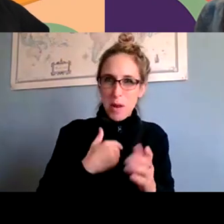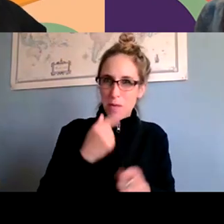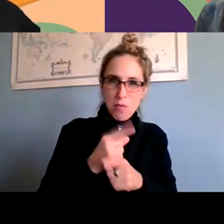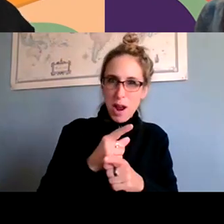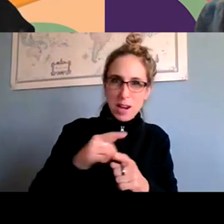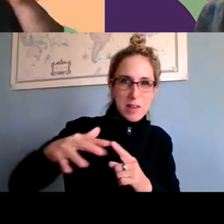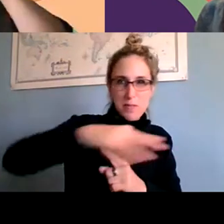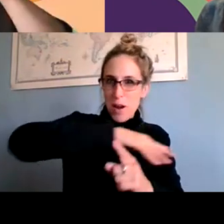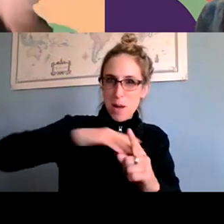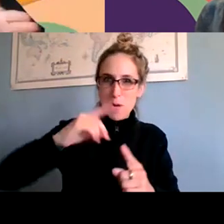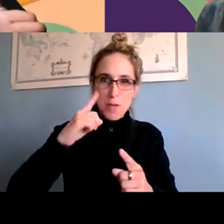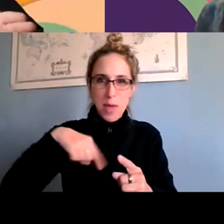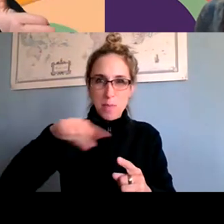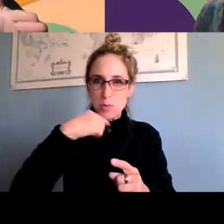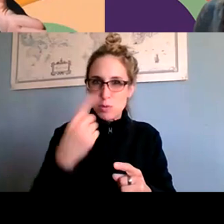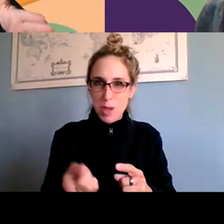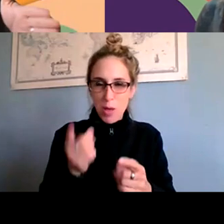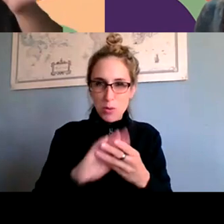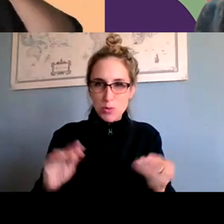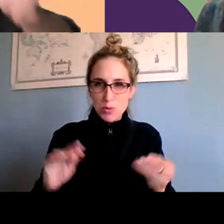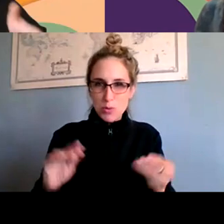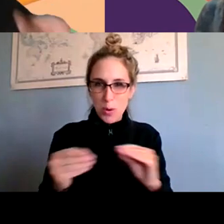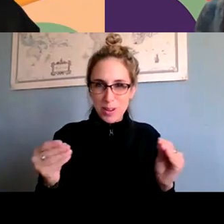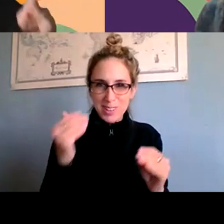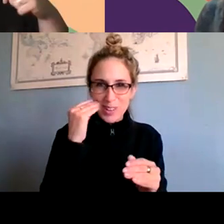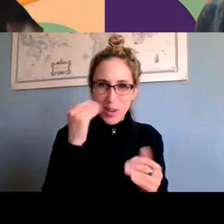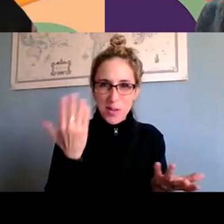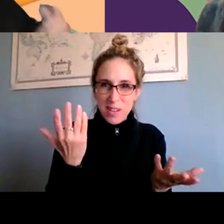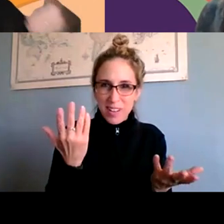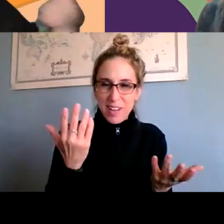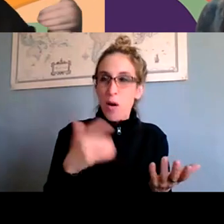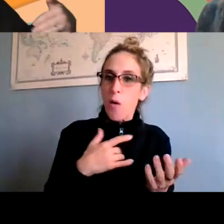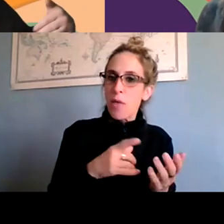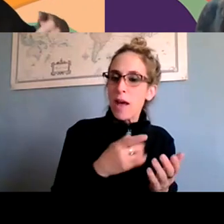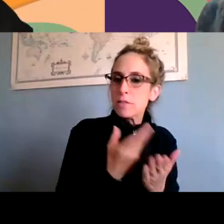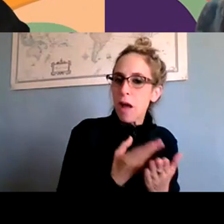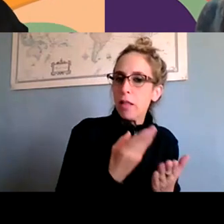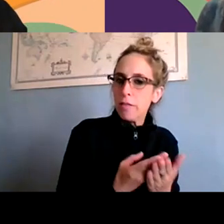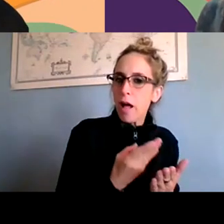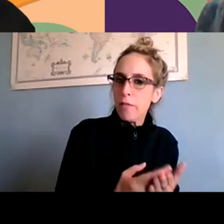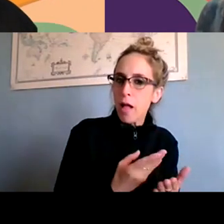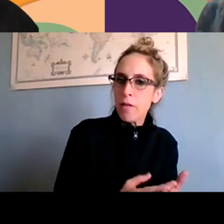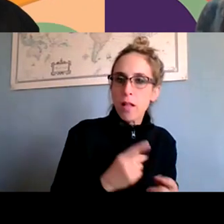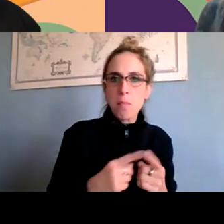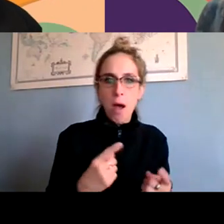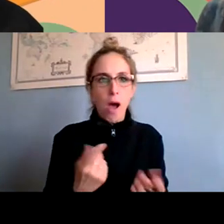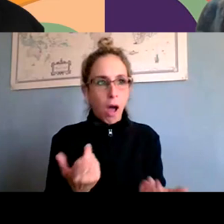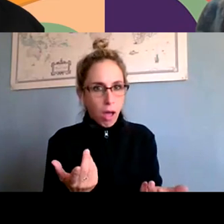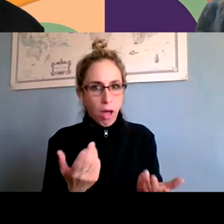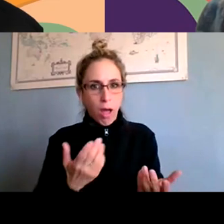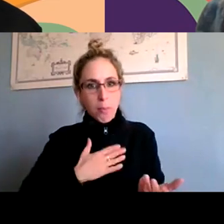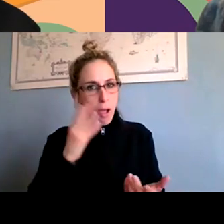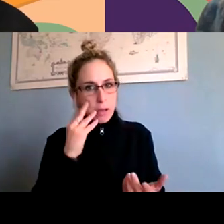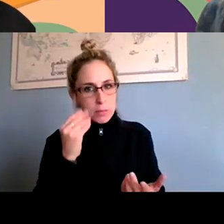Kyle Livie (he/him/his): Know like where everything else is vastly except for what your actual experience was if you're a student, what are your thoughts about that.